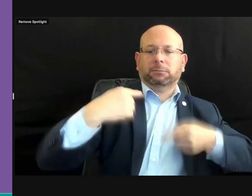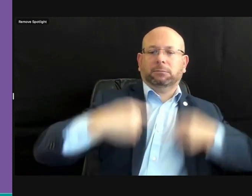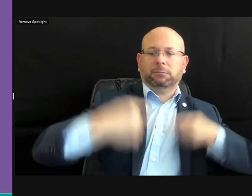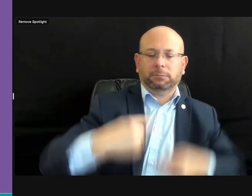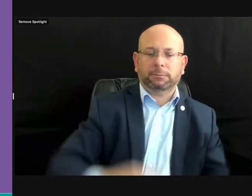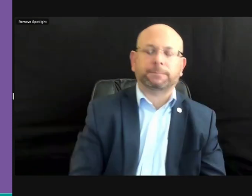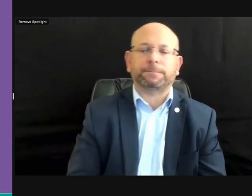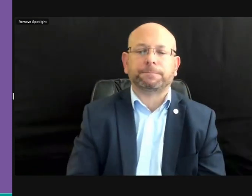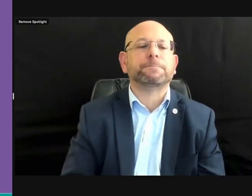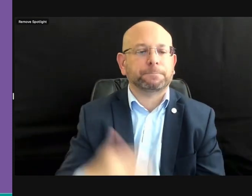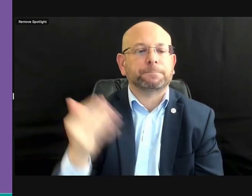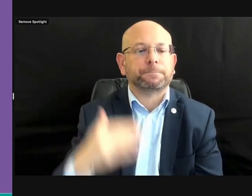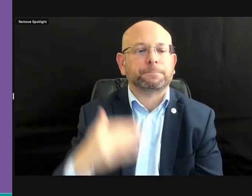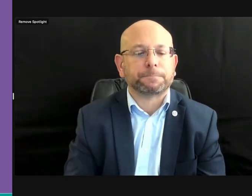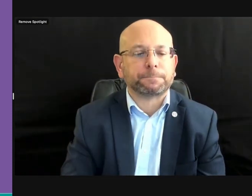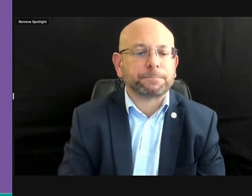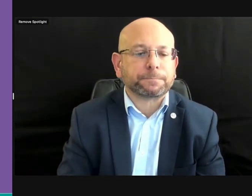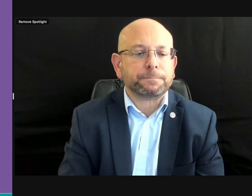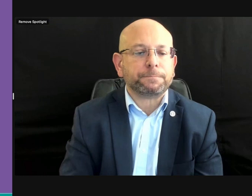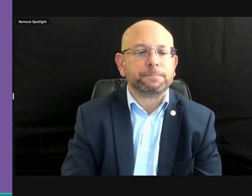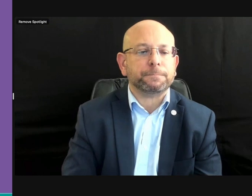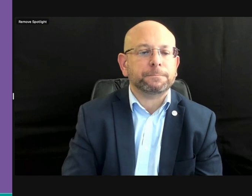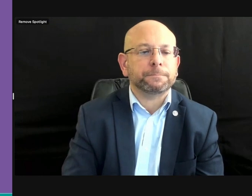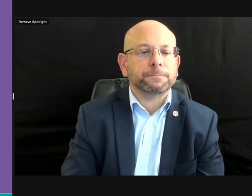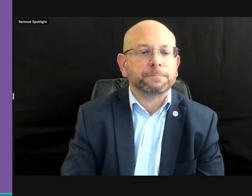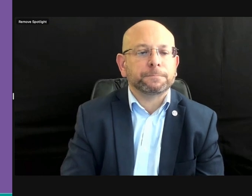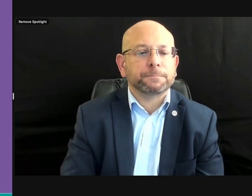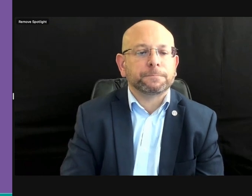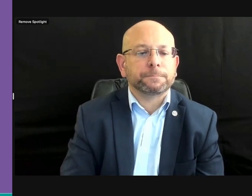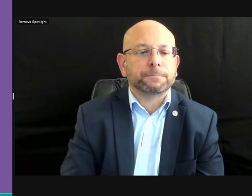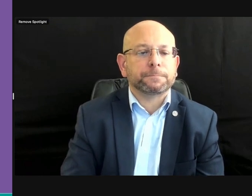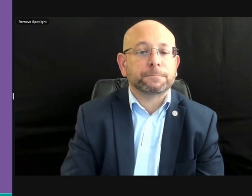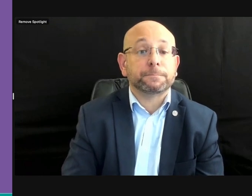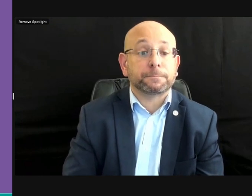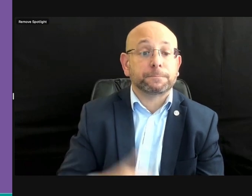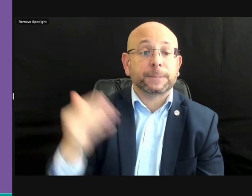will have less back and forth and less complaints as time goes on. Next slide, please.